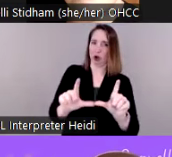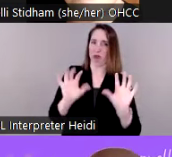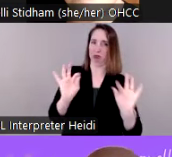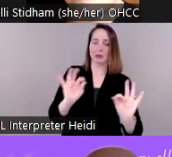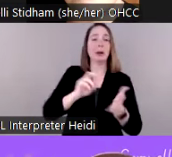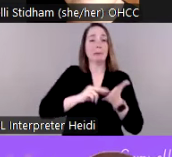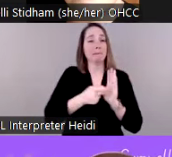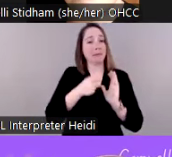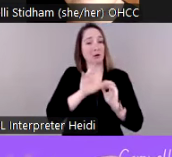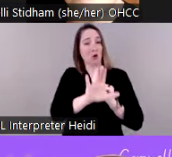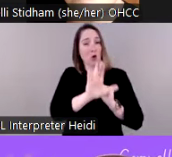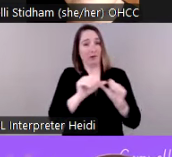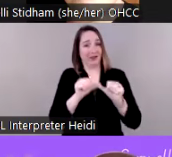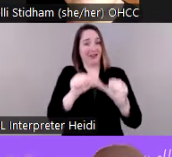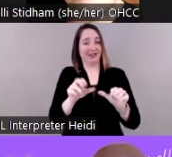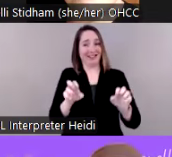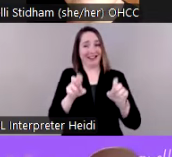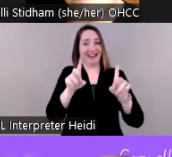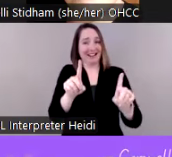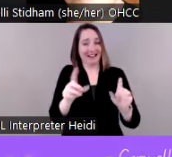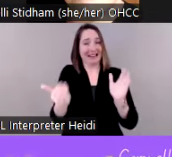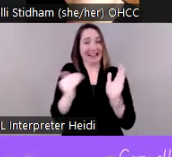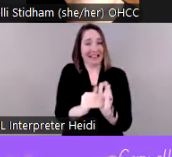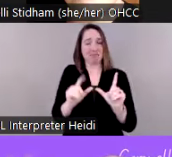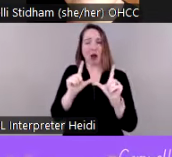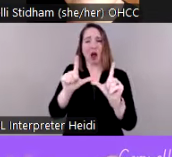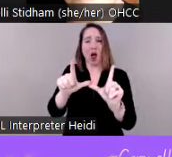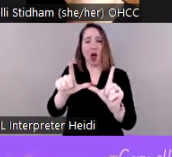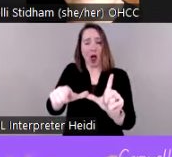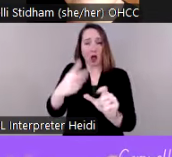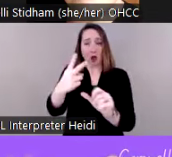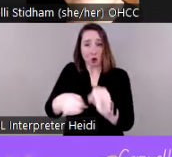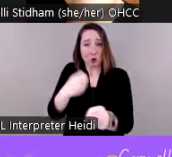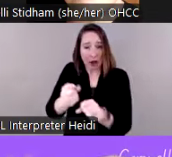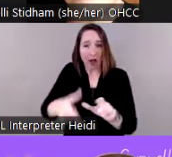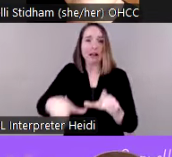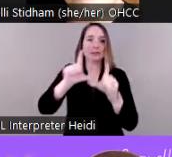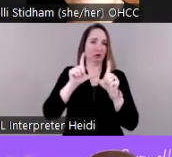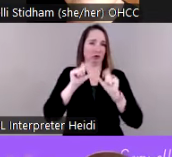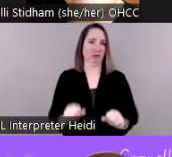to complete your continuing education 2